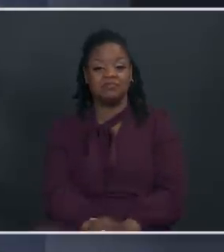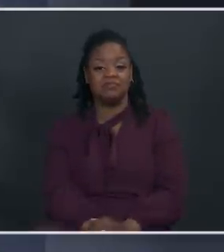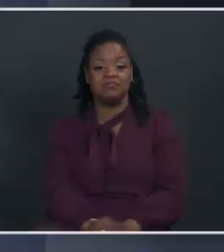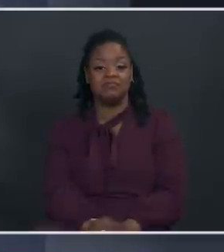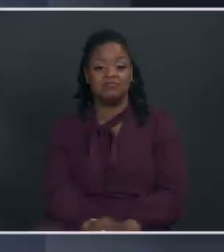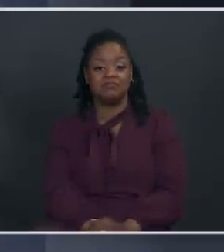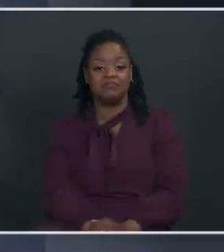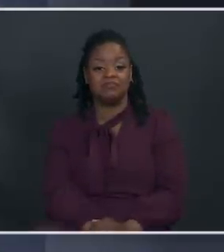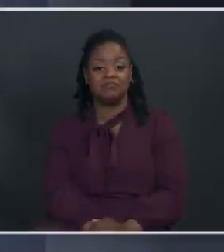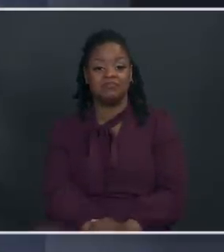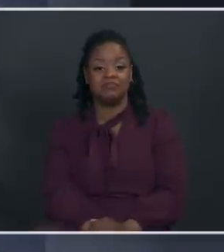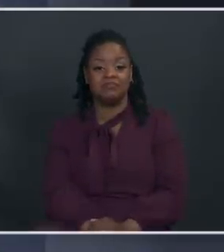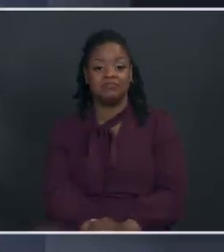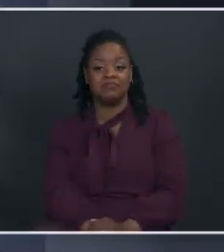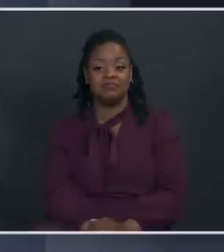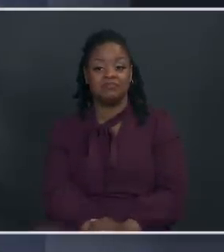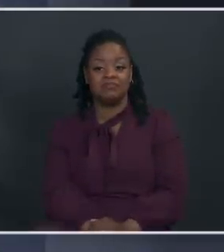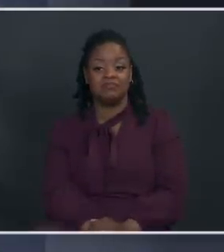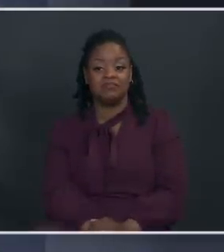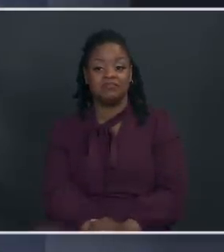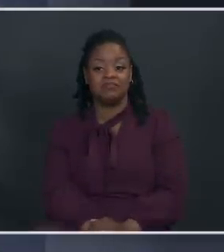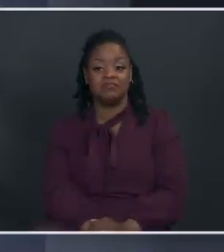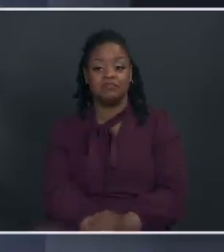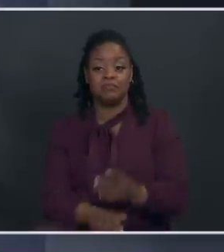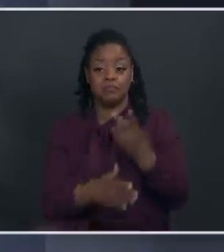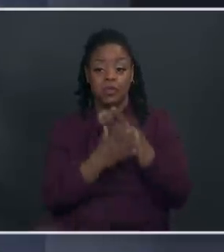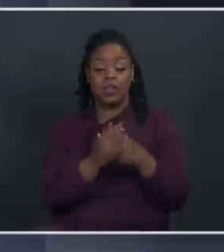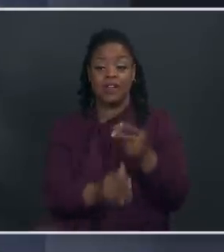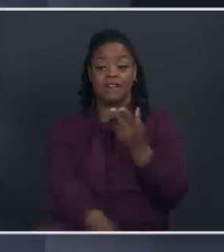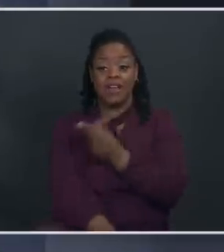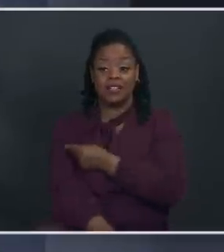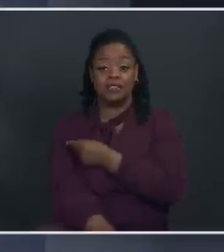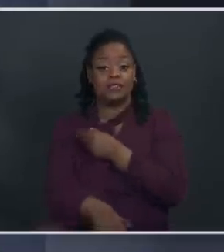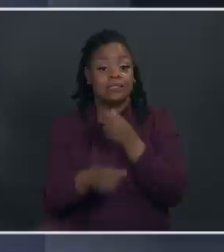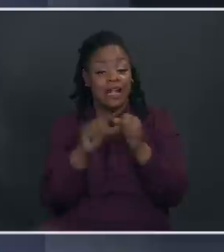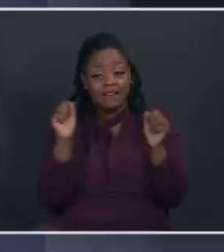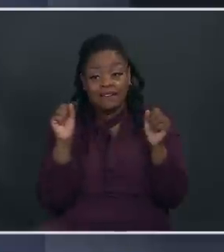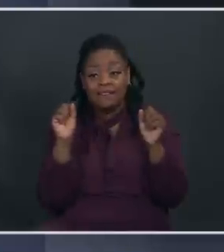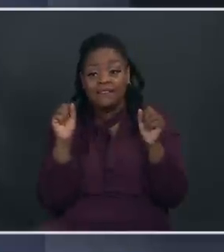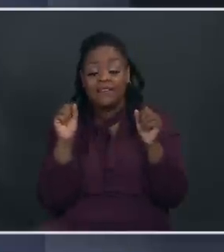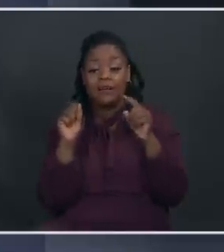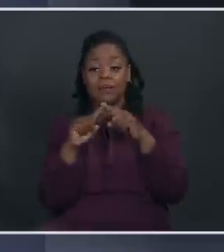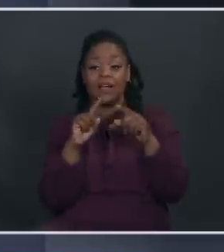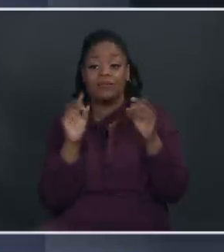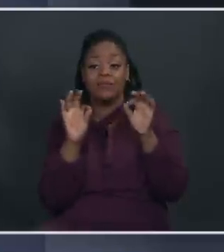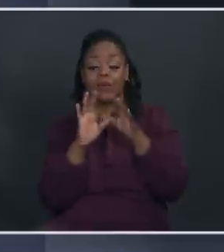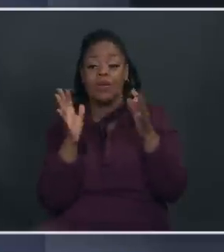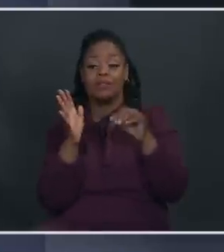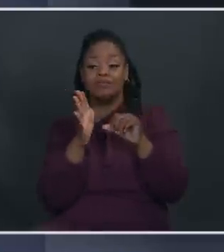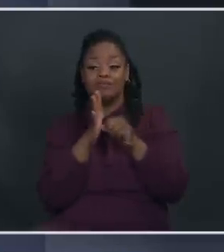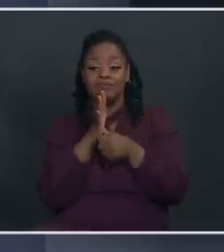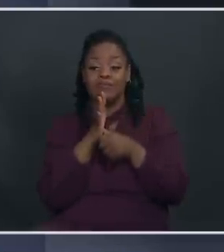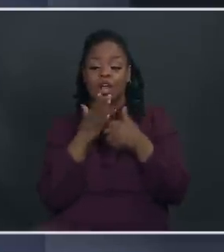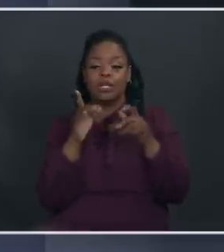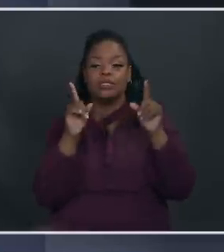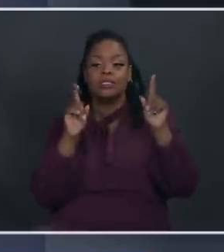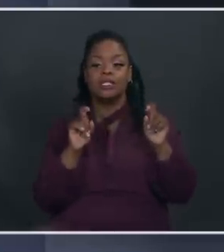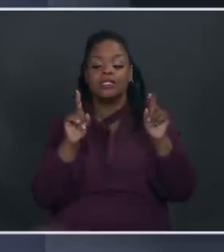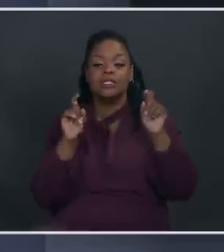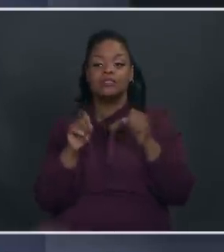The Pfizer and Moderna vaccines are safe and effective. That's one of the things she said today. They were tested in large clinical trials to make sure they meet safety standards.